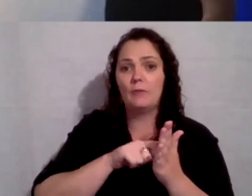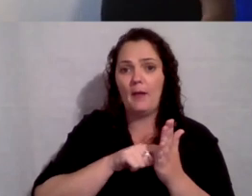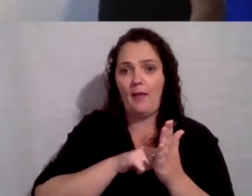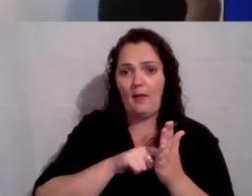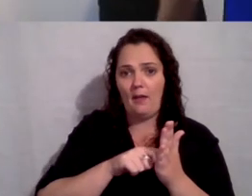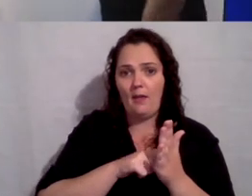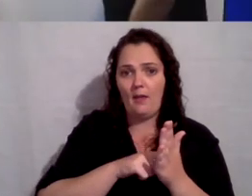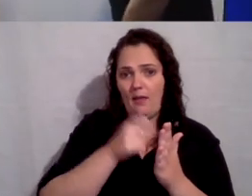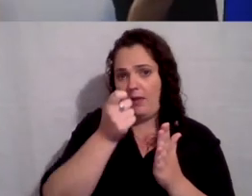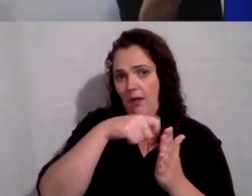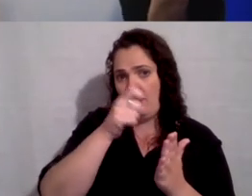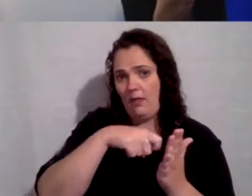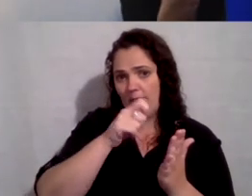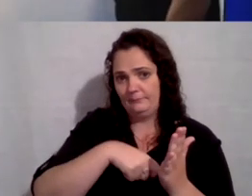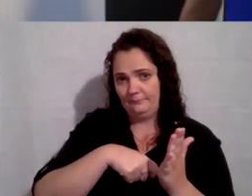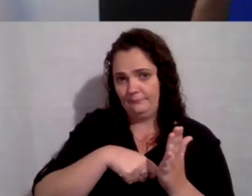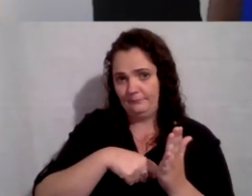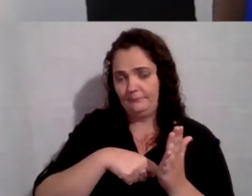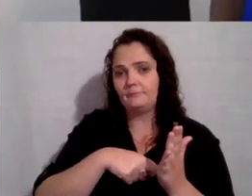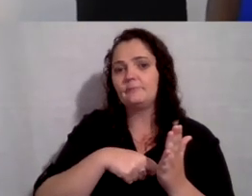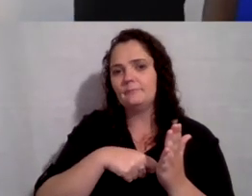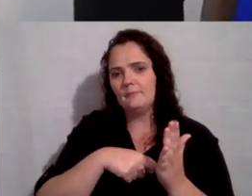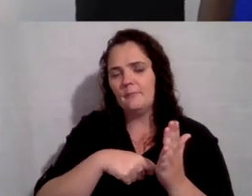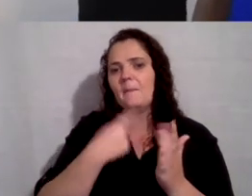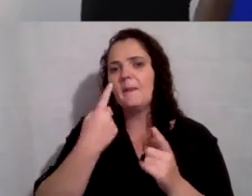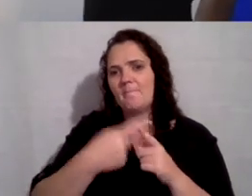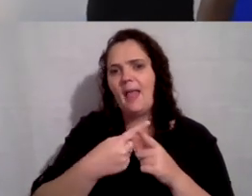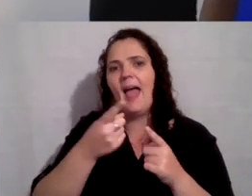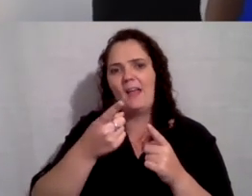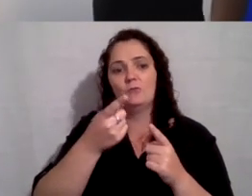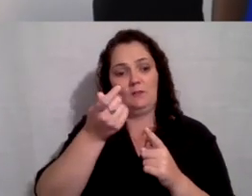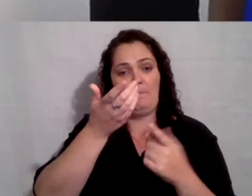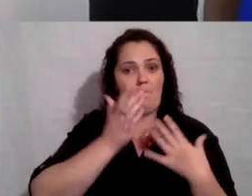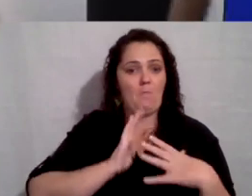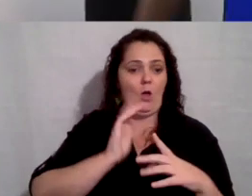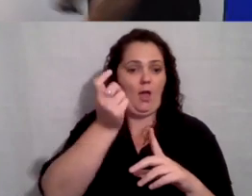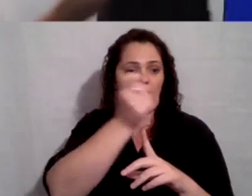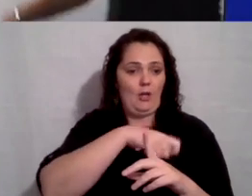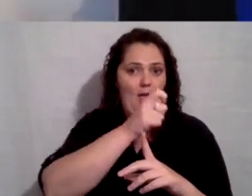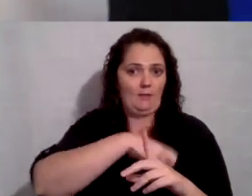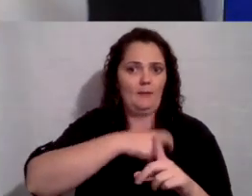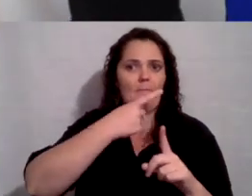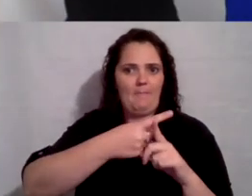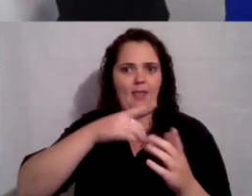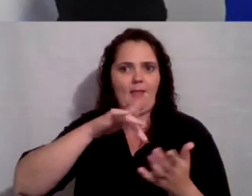back to that silhouette and I can also erase on the interior of the form to get light and shadow, alright, so I'm